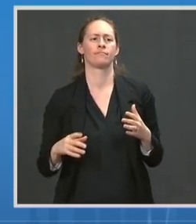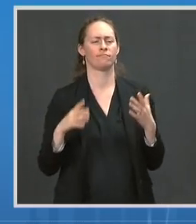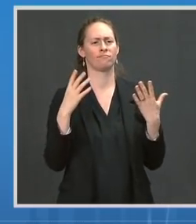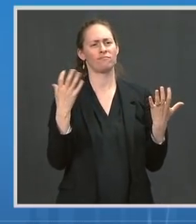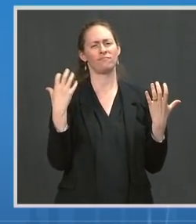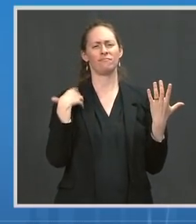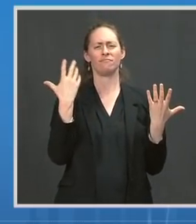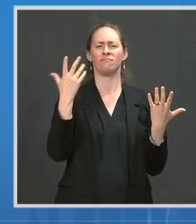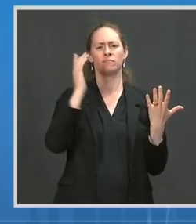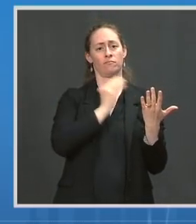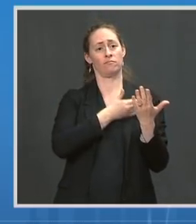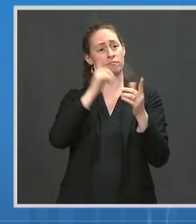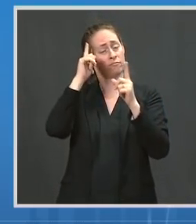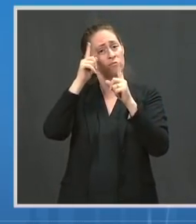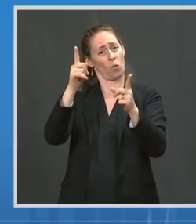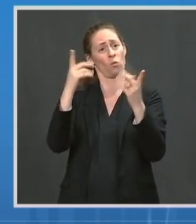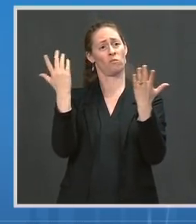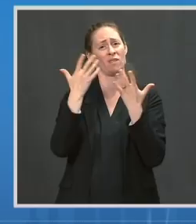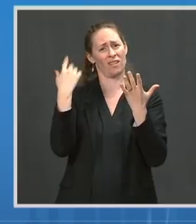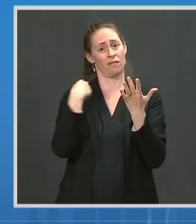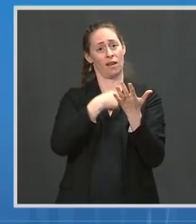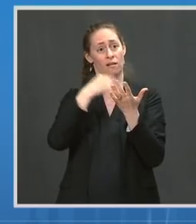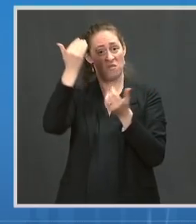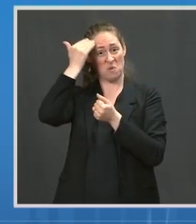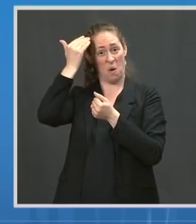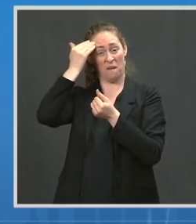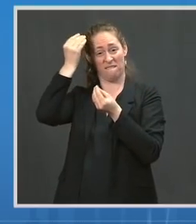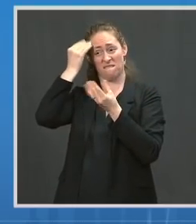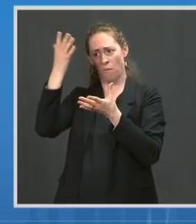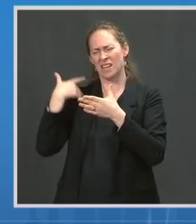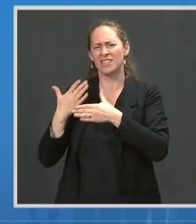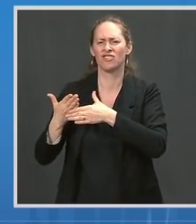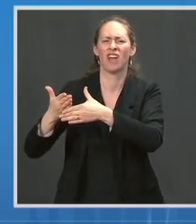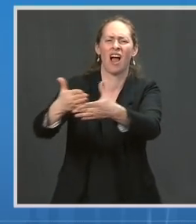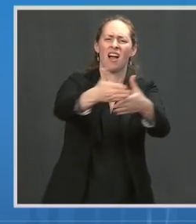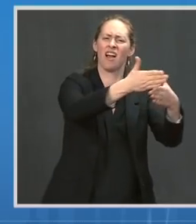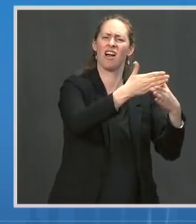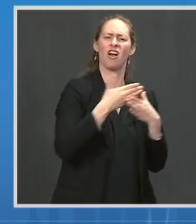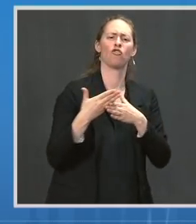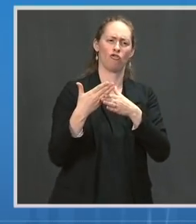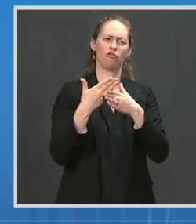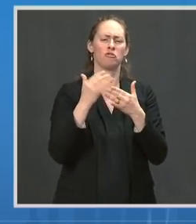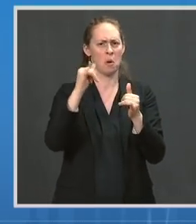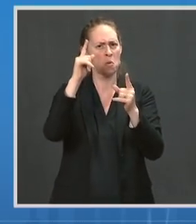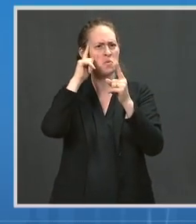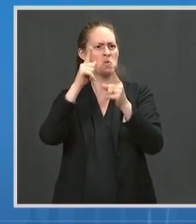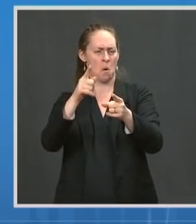And finally, let me just say this: Our message has been consistent, which is that, number one, this is --